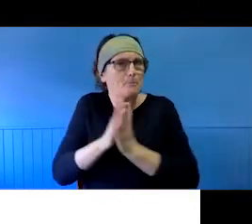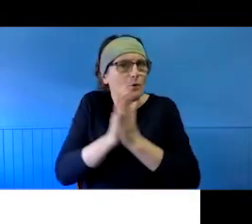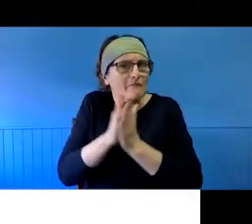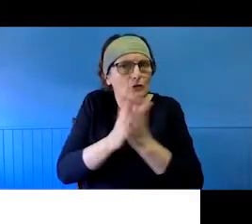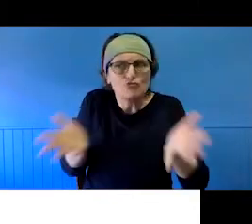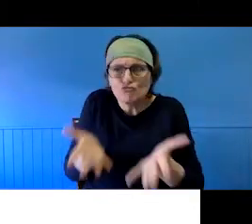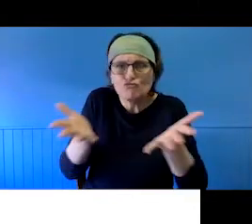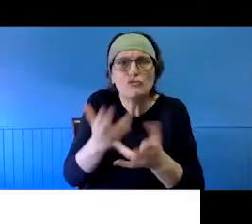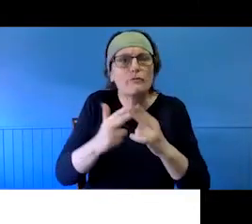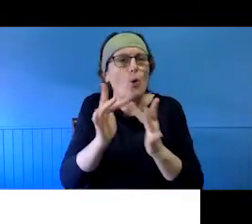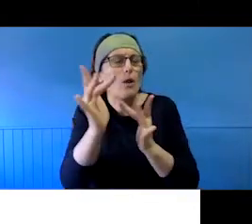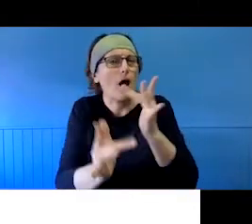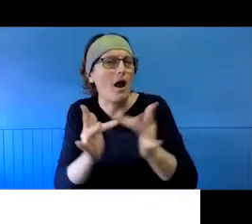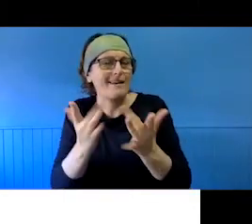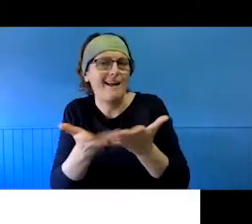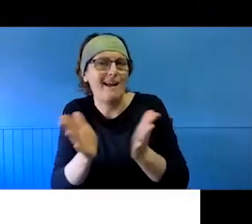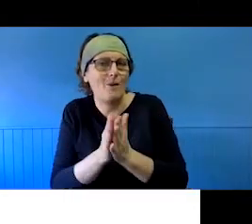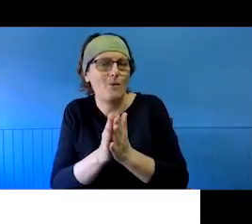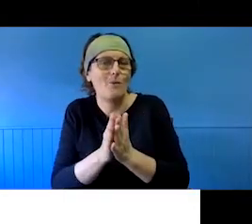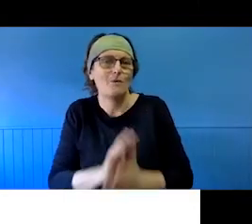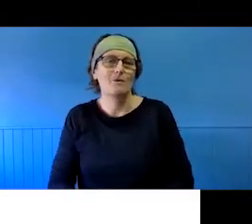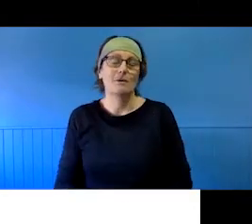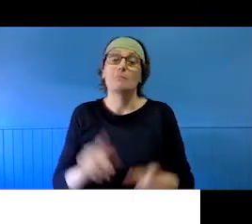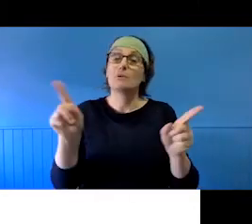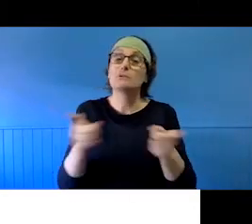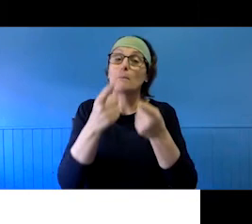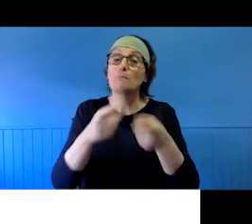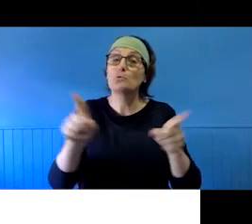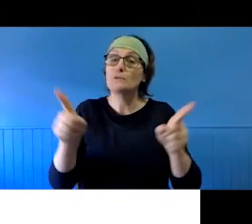online environment especially when music is a very practice-based